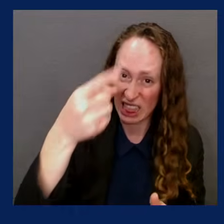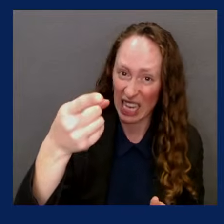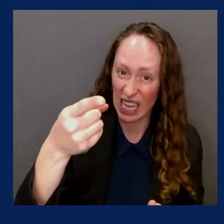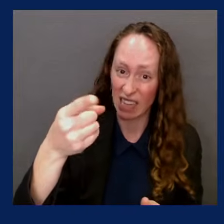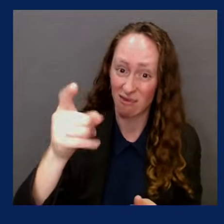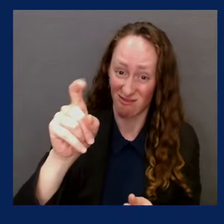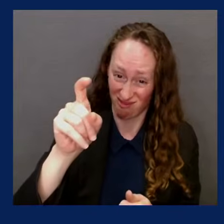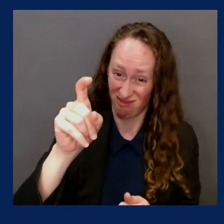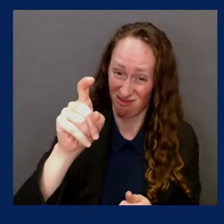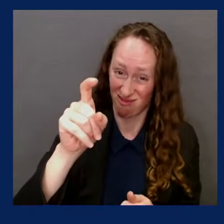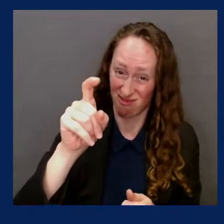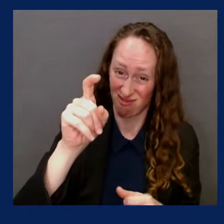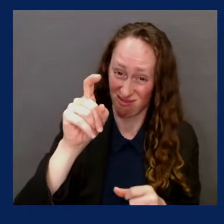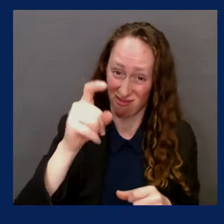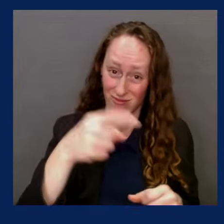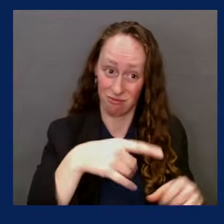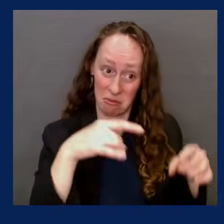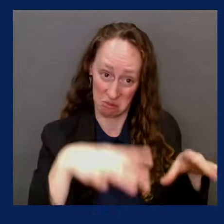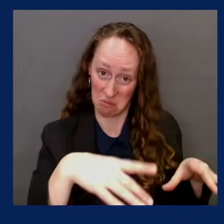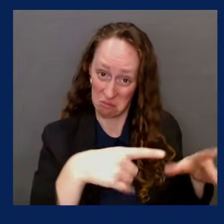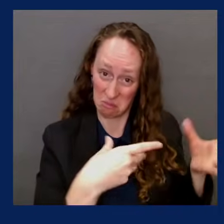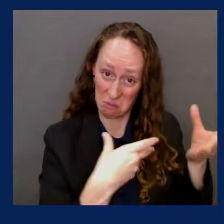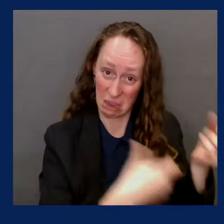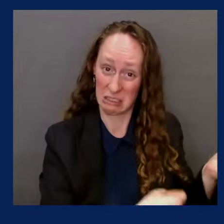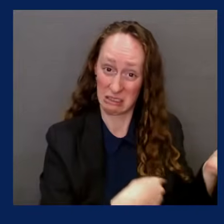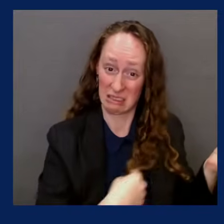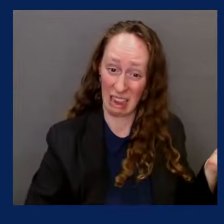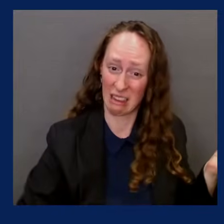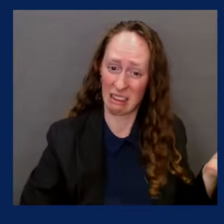President Biden: "Trust but verify" is the phrase.